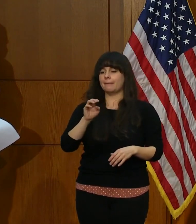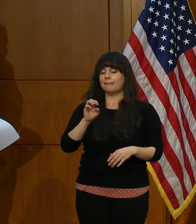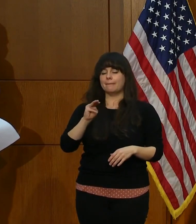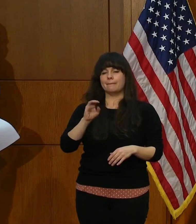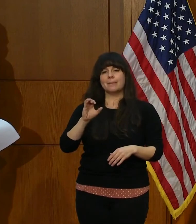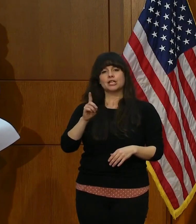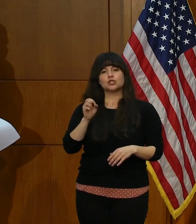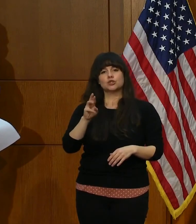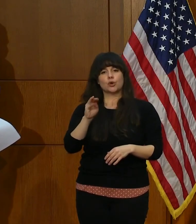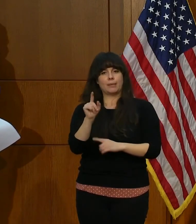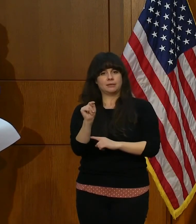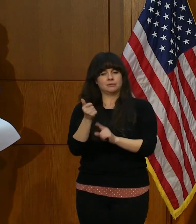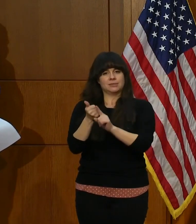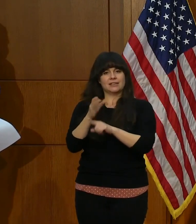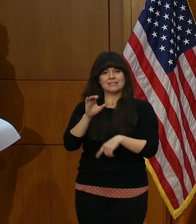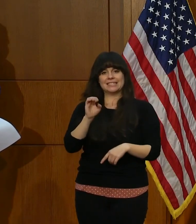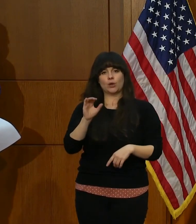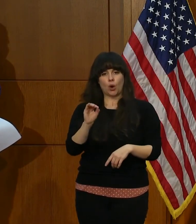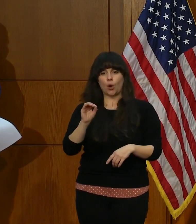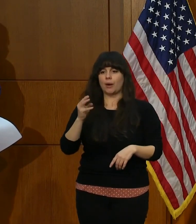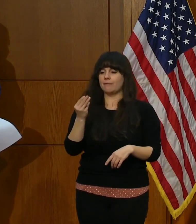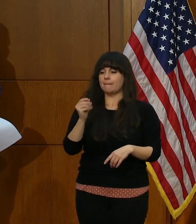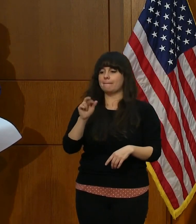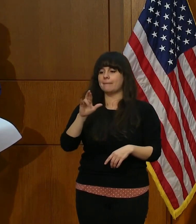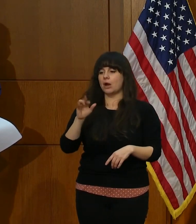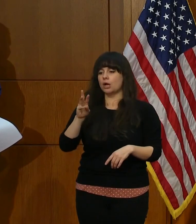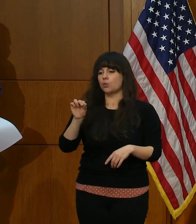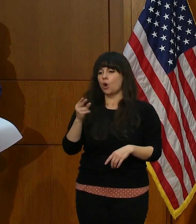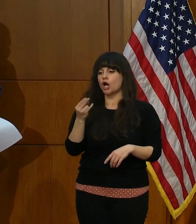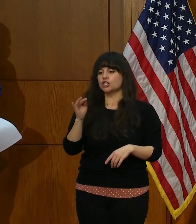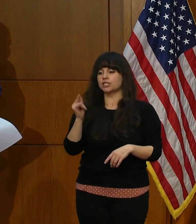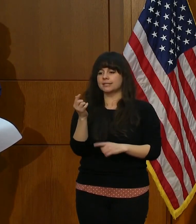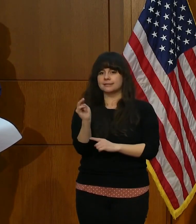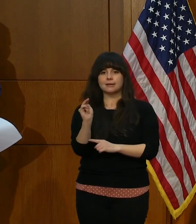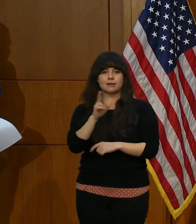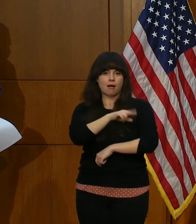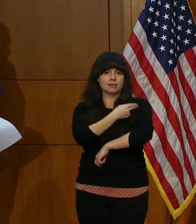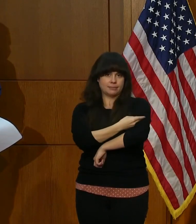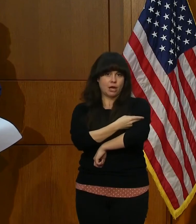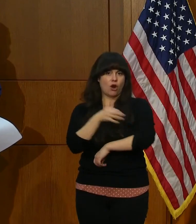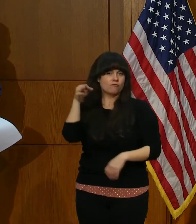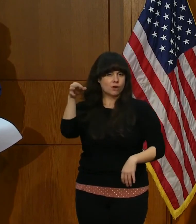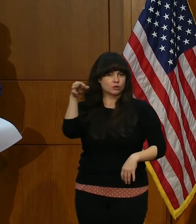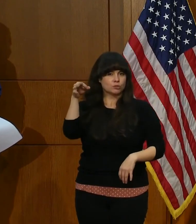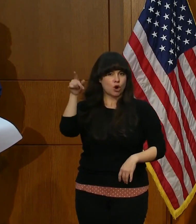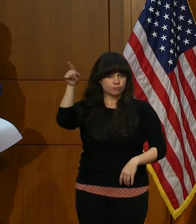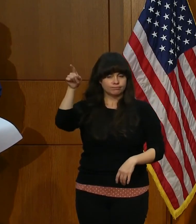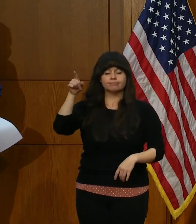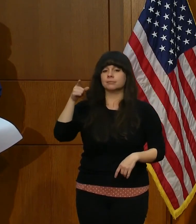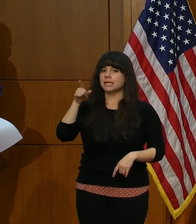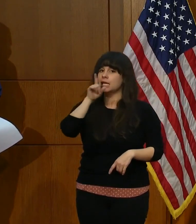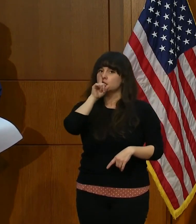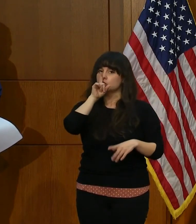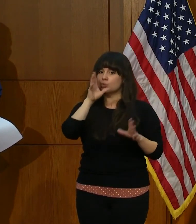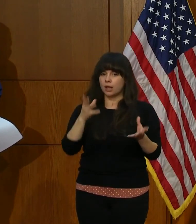HERE BEFORE WITH US. IT'S DR MIKE MCDERMOTT, CEO OF MARY WASHINGTON HOSPITAL IN